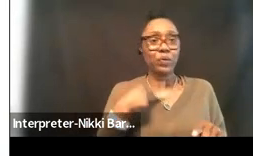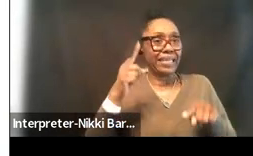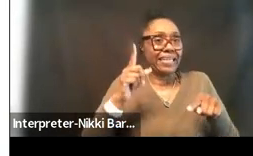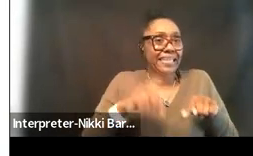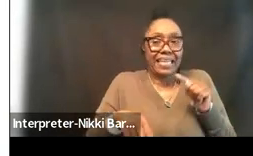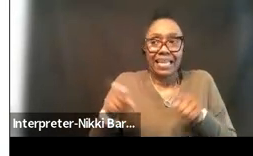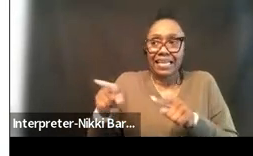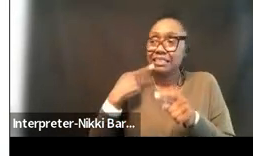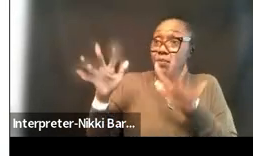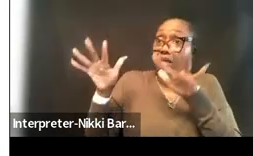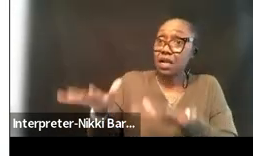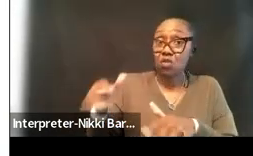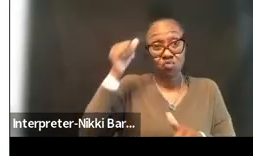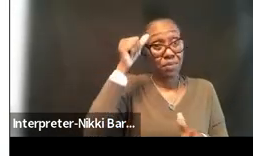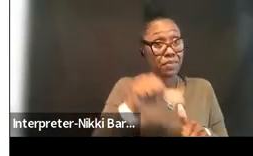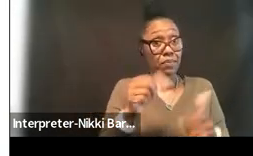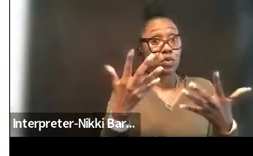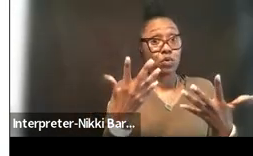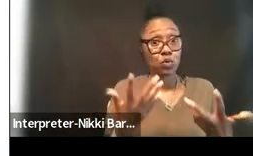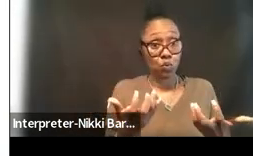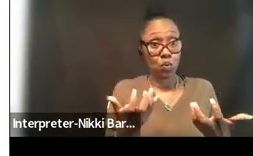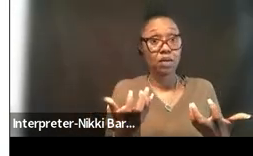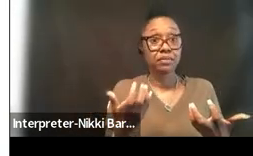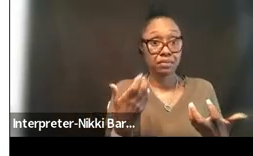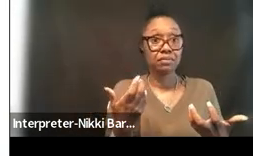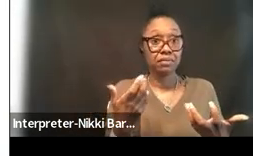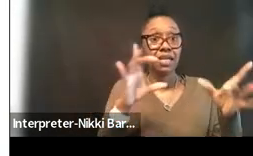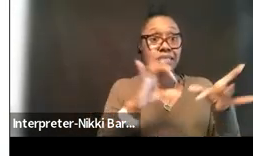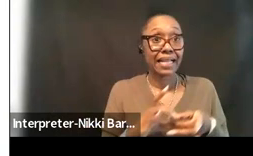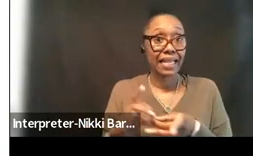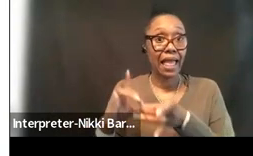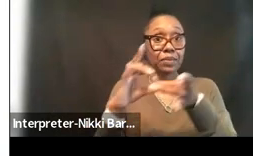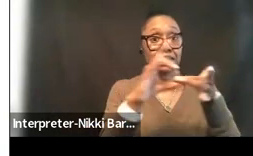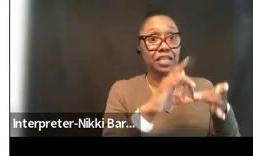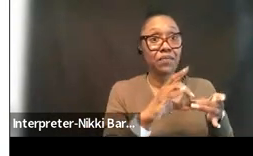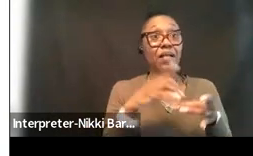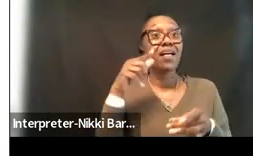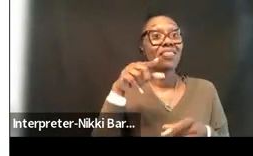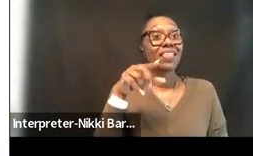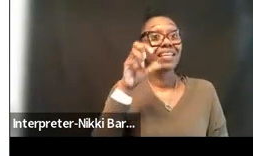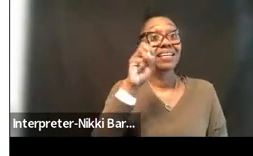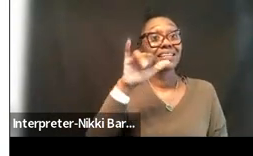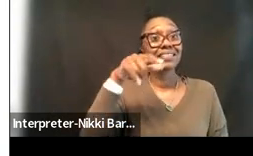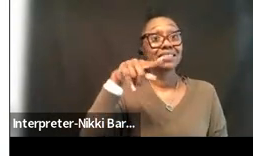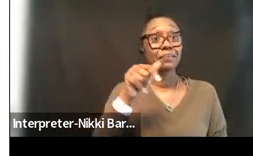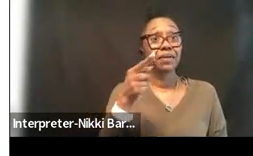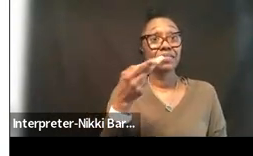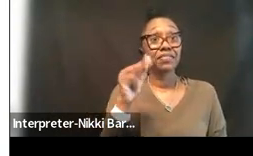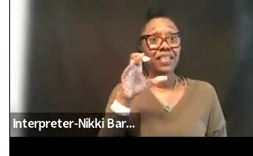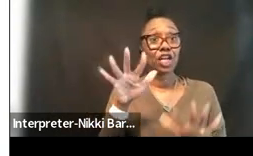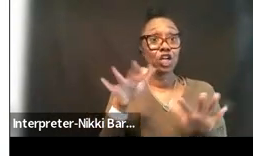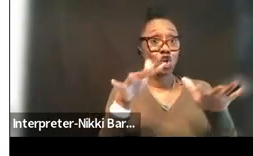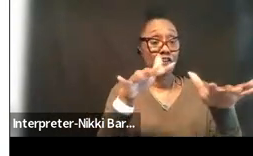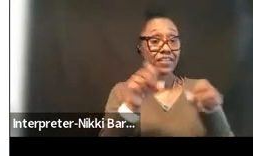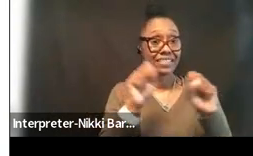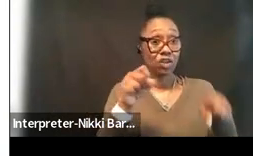So remember that you want to be collaborative. The sympathetic nervous system is a defensive position. I remember this is the fighter flight response.